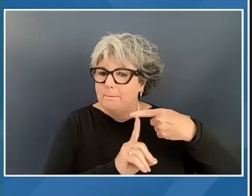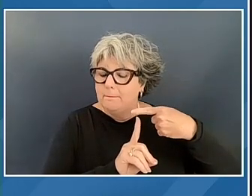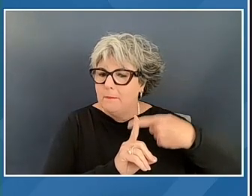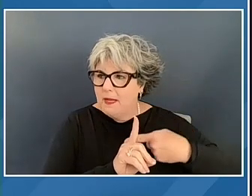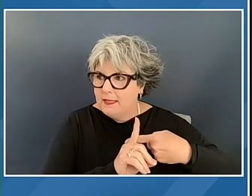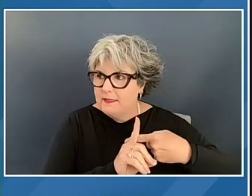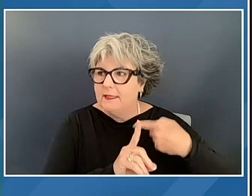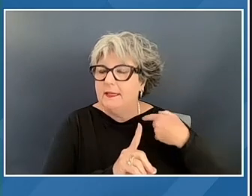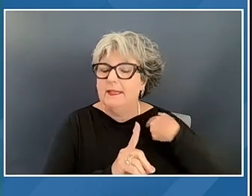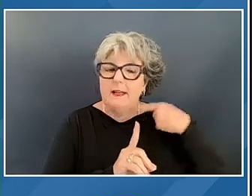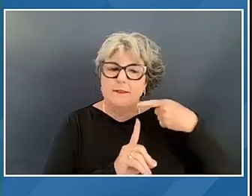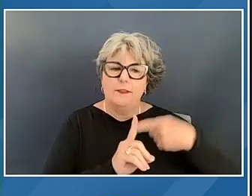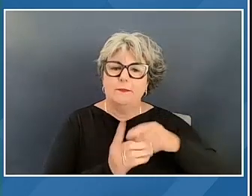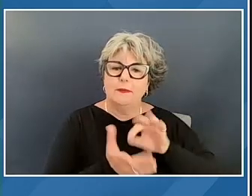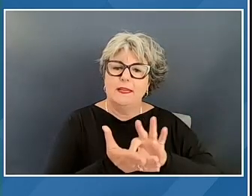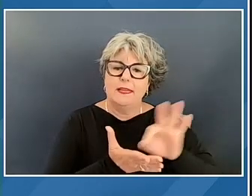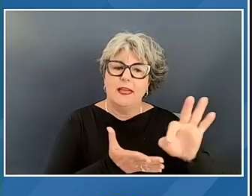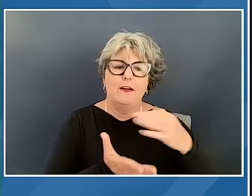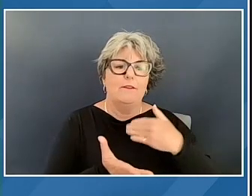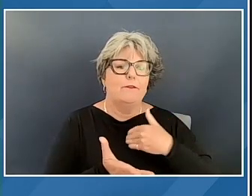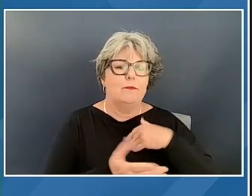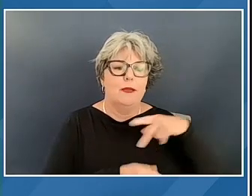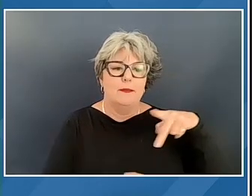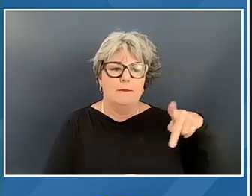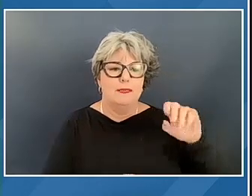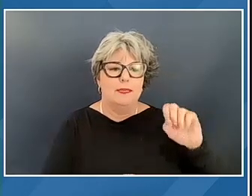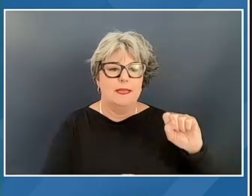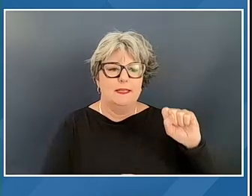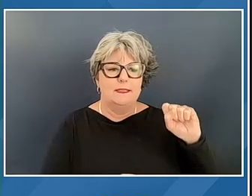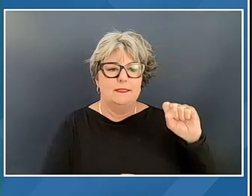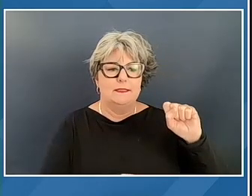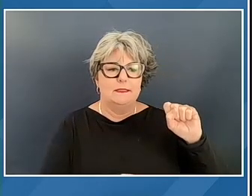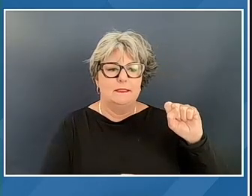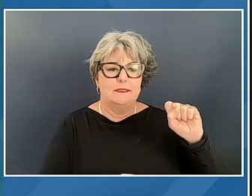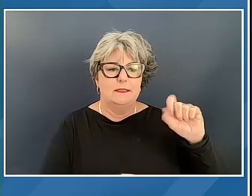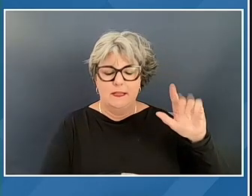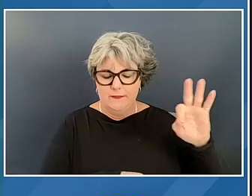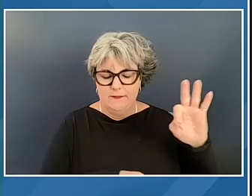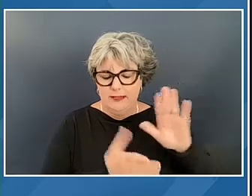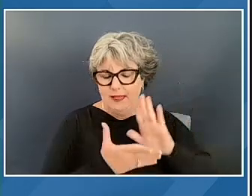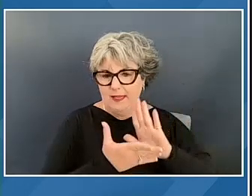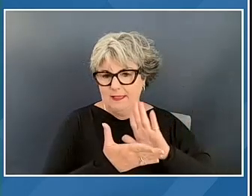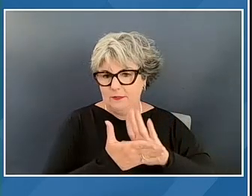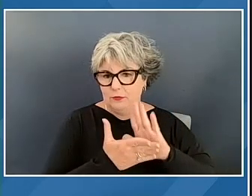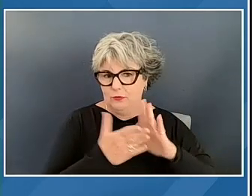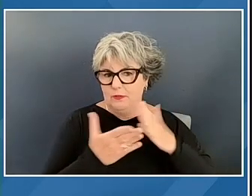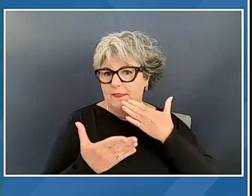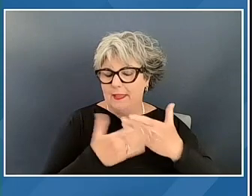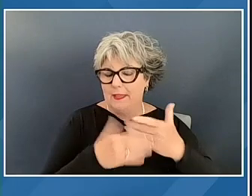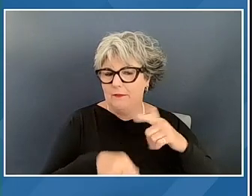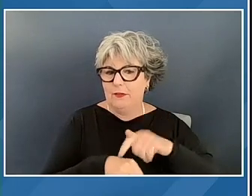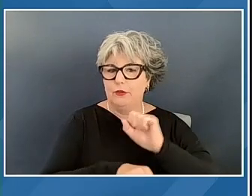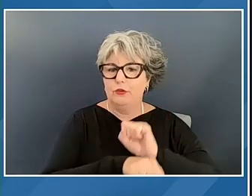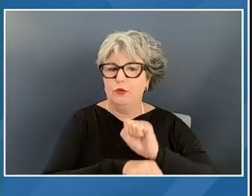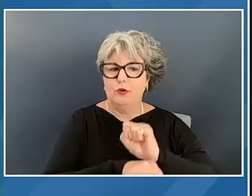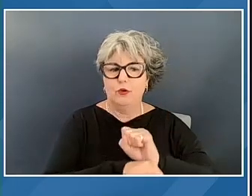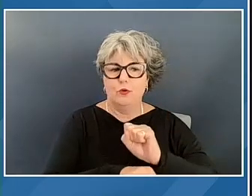months count toward my PSLF as a public school educator. Thank you for your time and all the work that you're putting into this. Much appreciated.